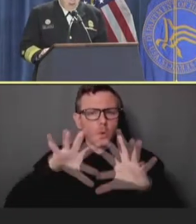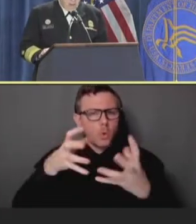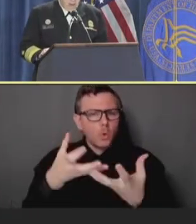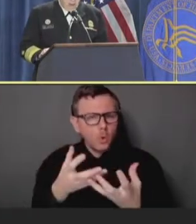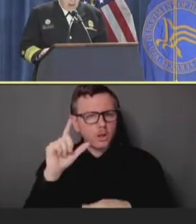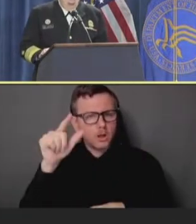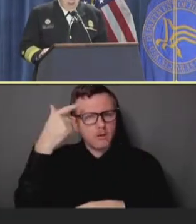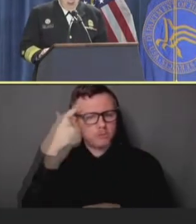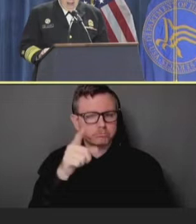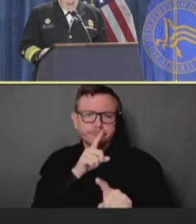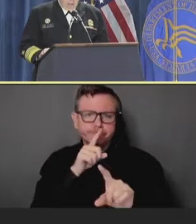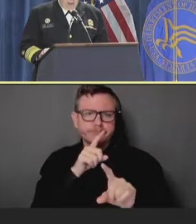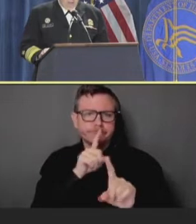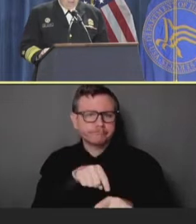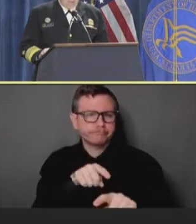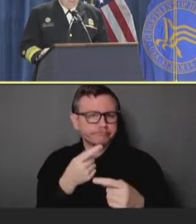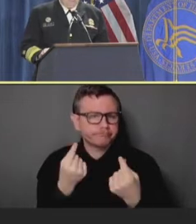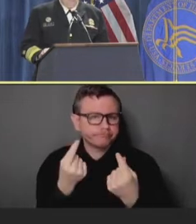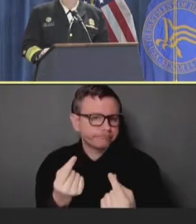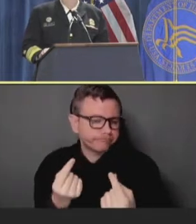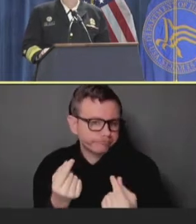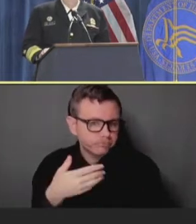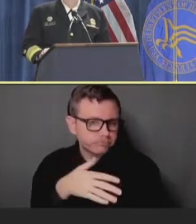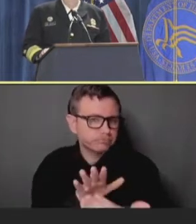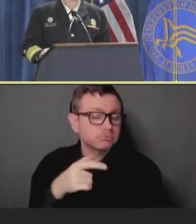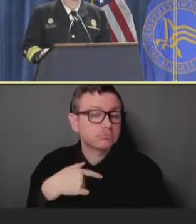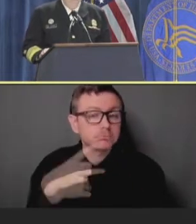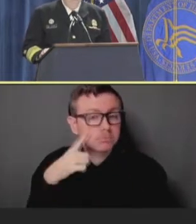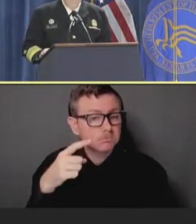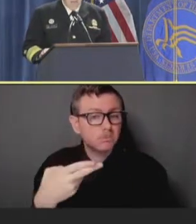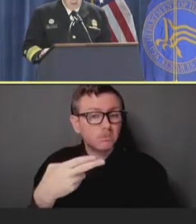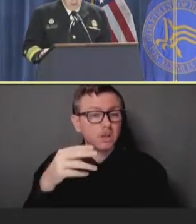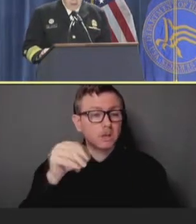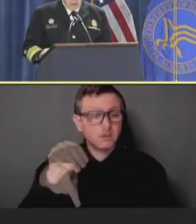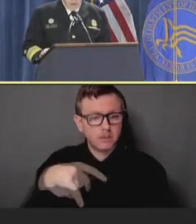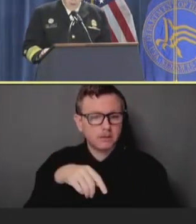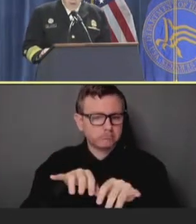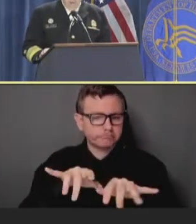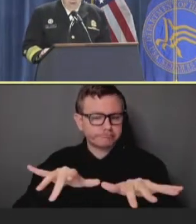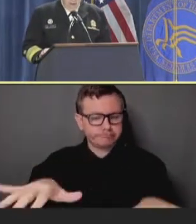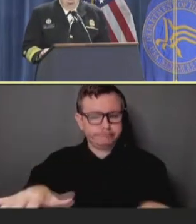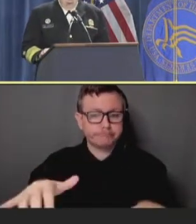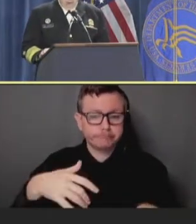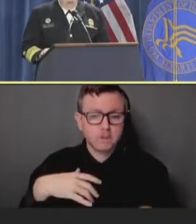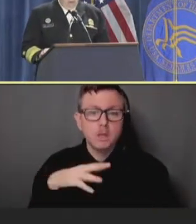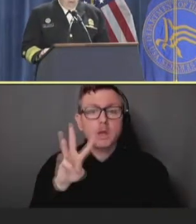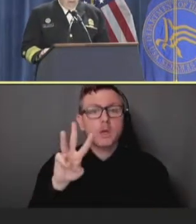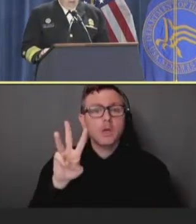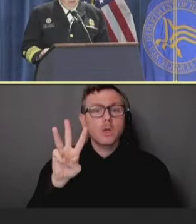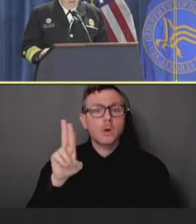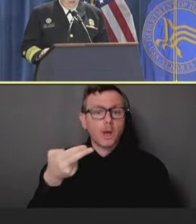monkeypox outbreak. The White House and the administration are working very closely with public health officials